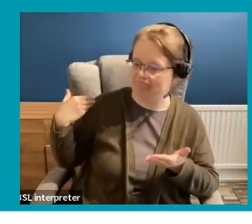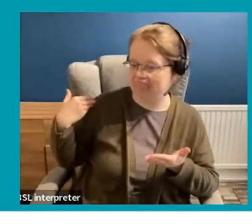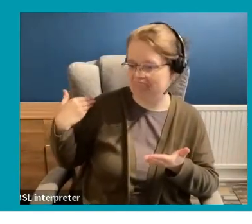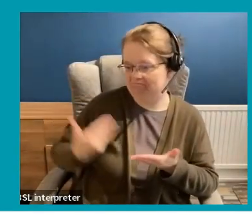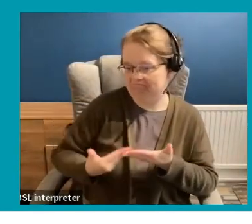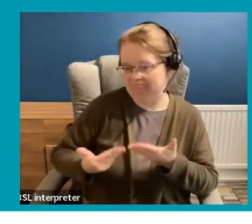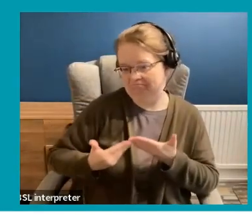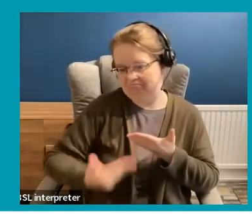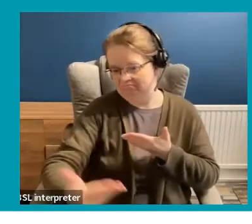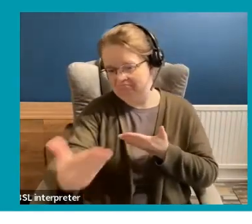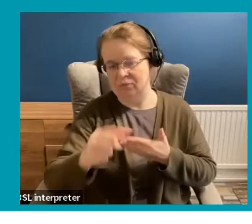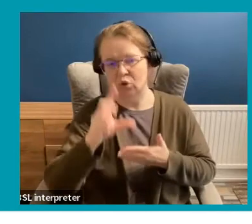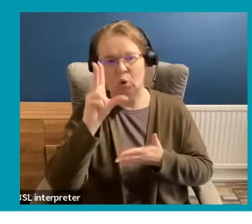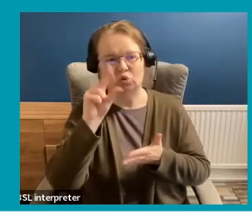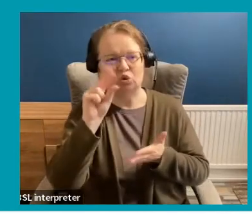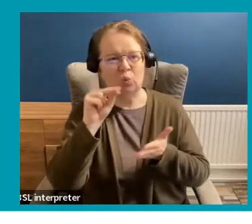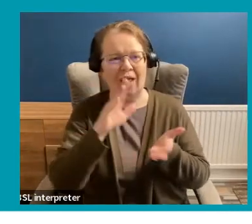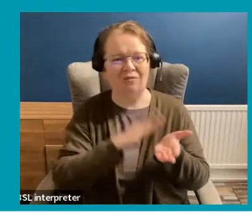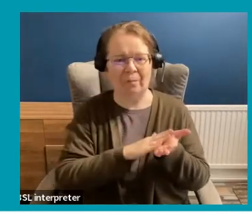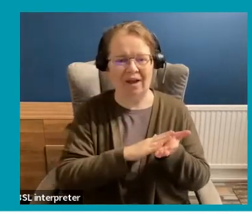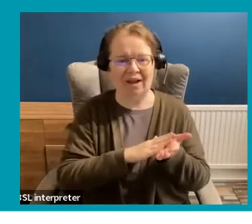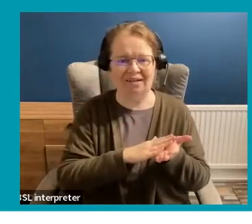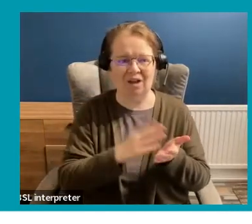12 months or so? Now that were well into 2022.